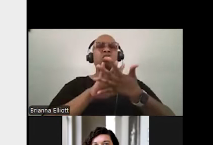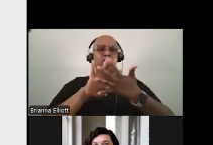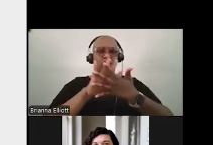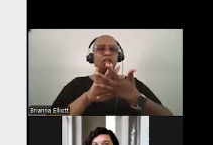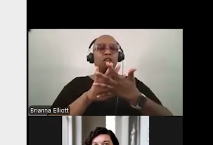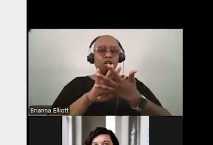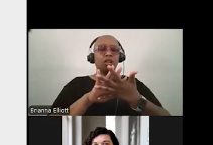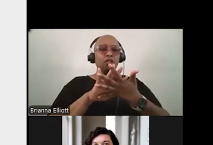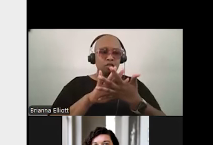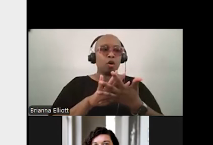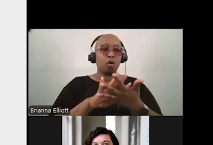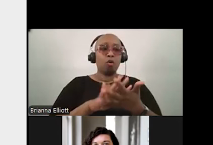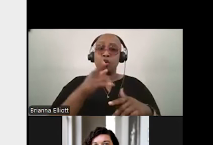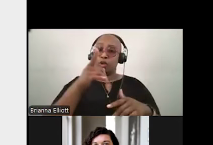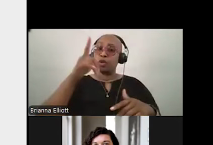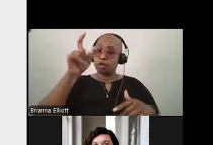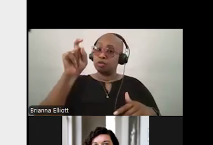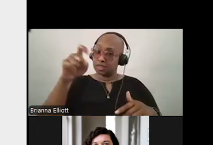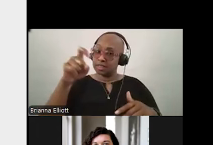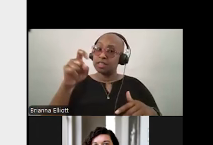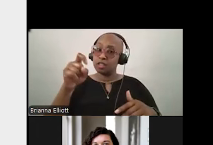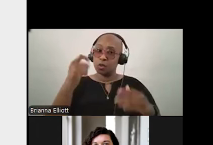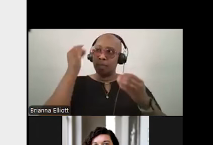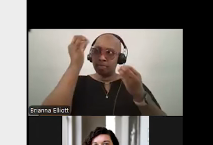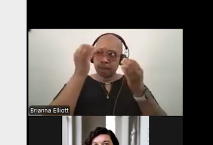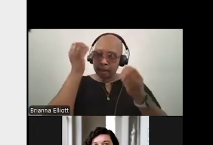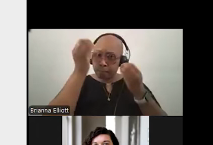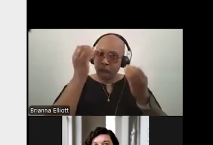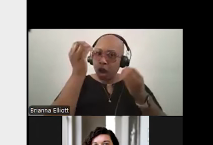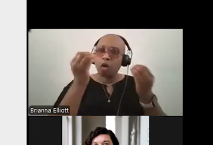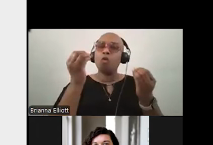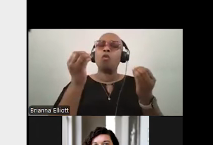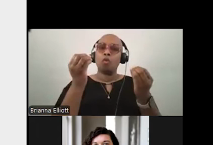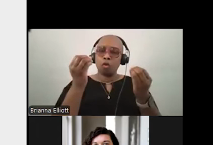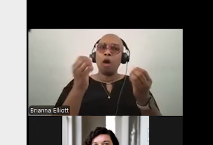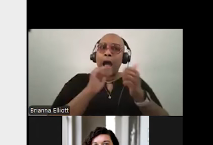format of the document that it's going to scale correctly that it's going to resize correctly. Um,